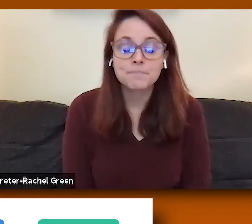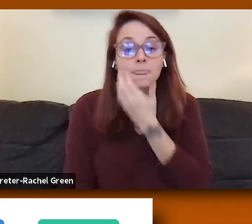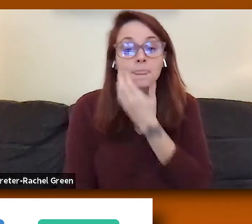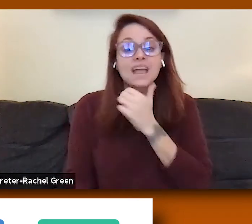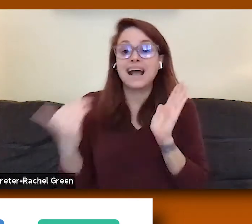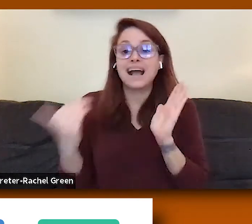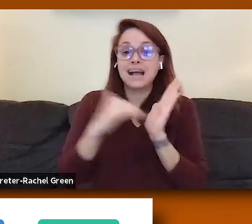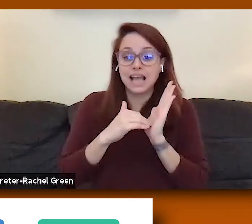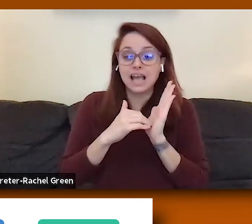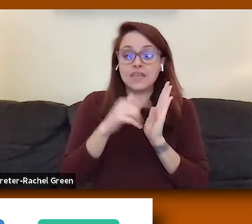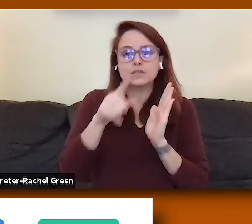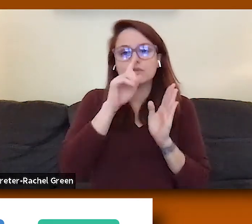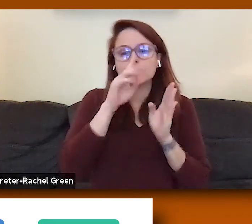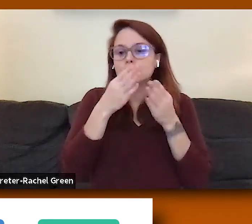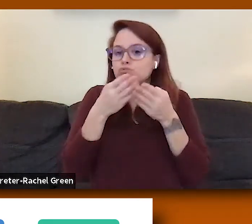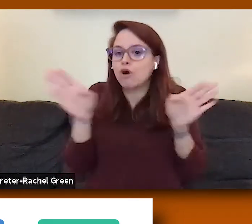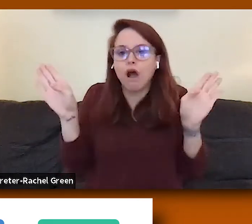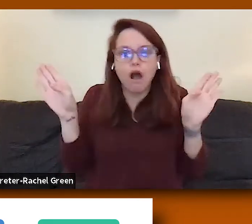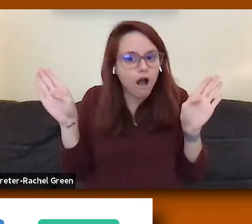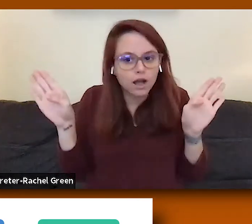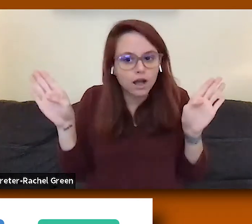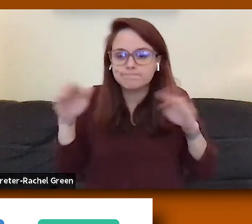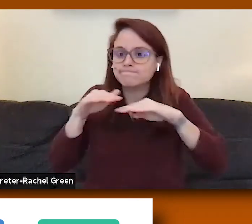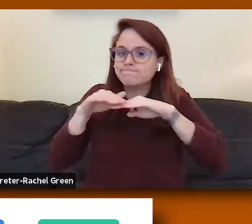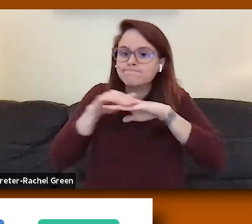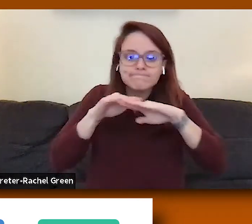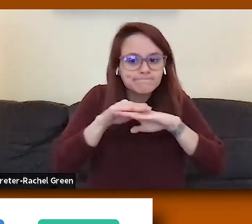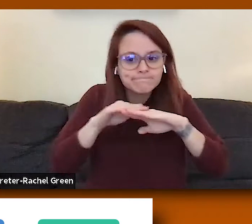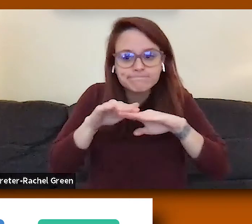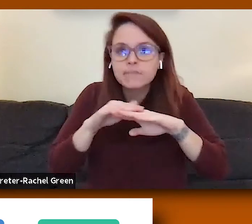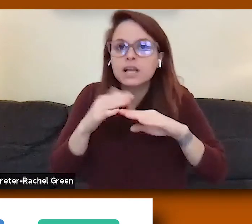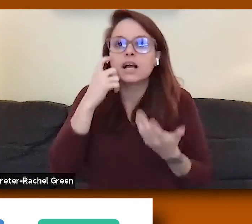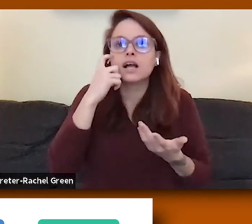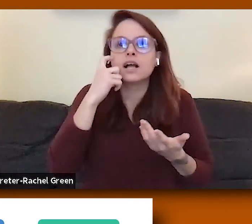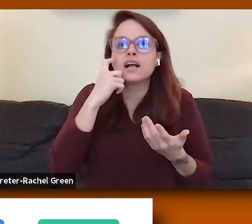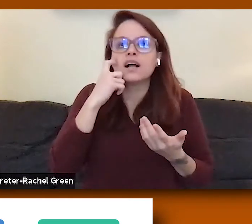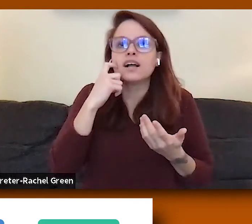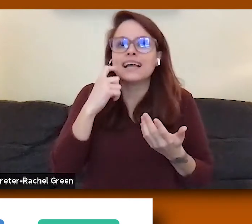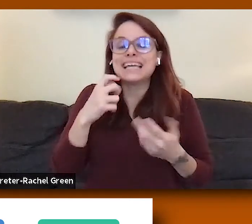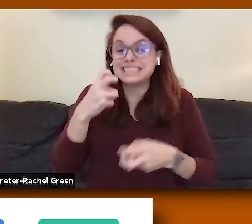Again, this is very broad. It's hard to talk about a review process broadly